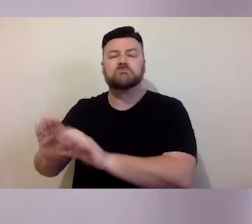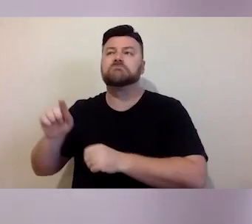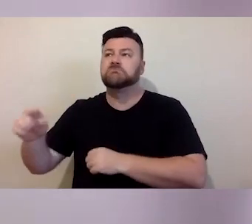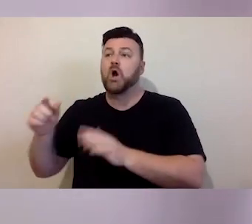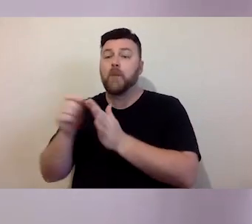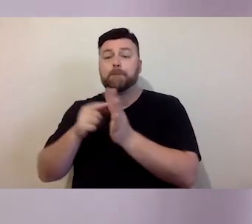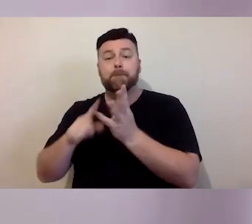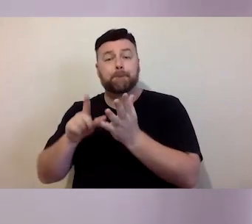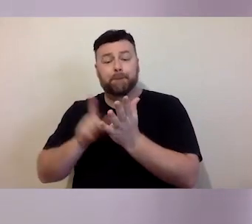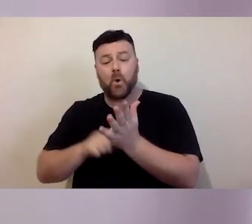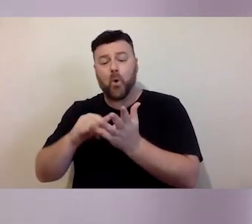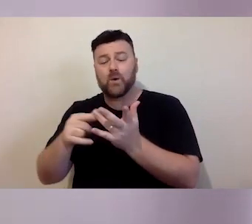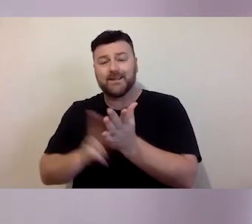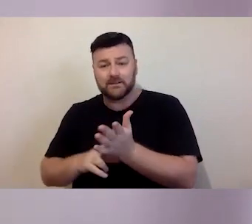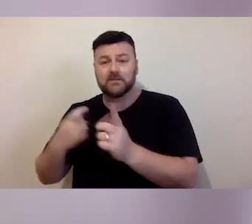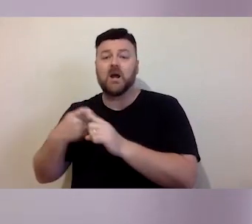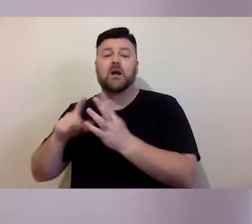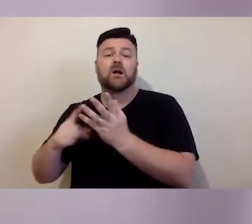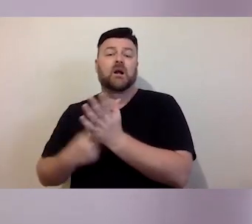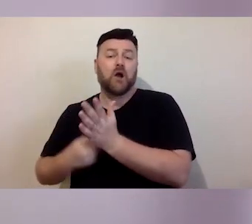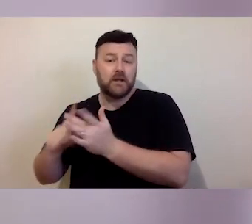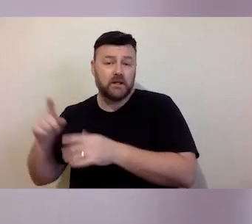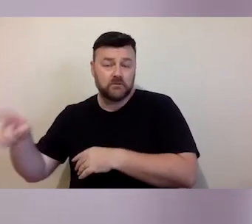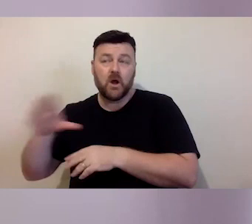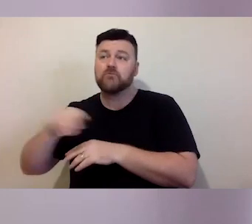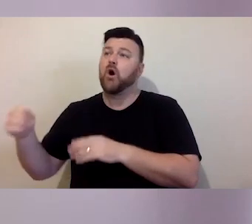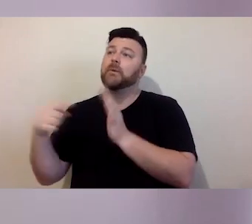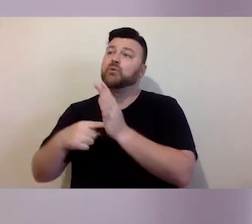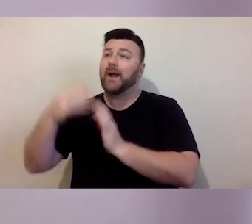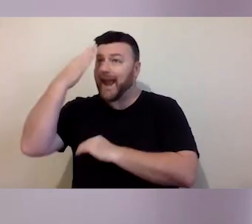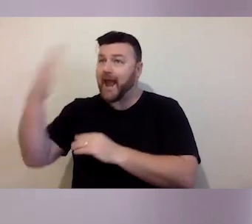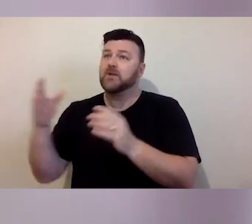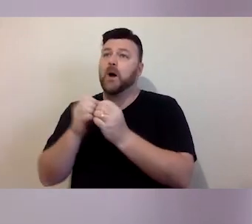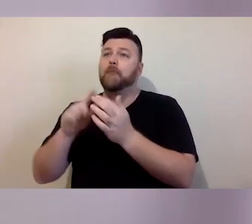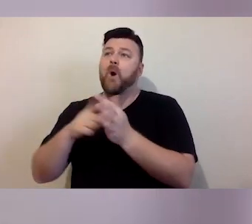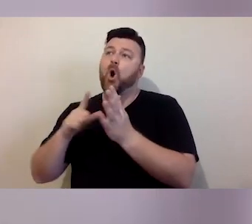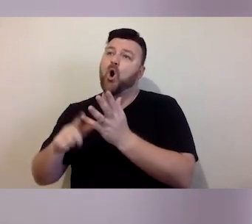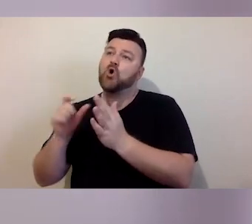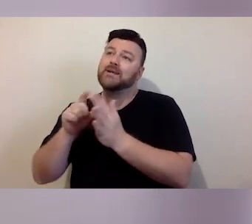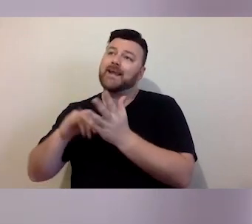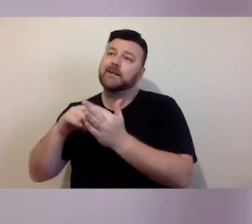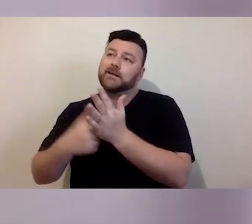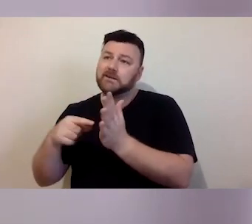Beaudesert areas.